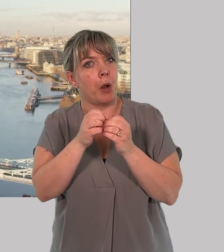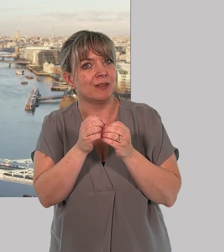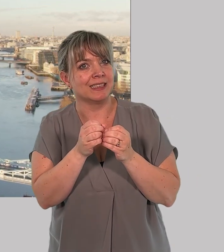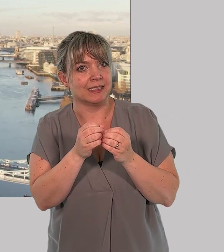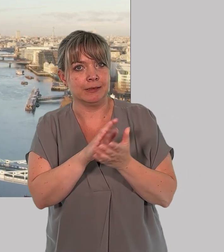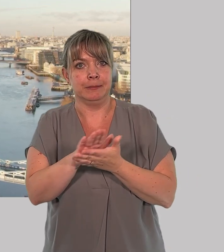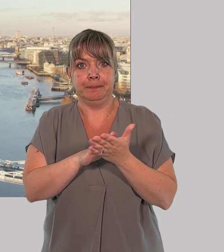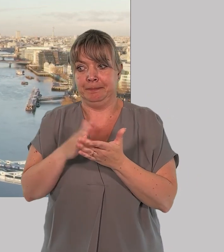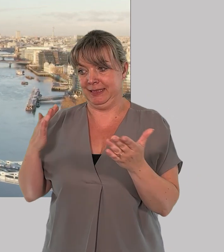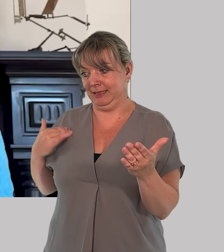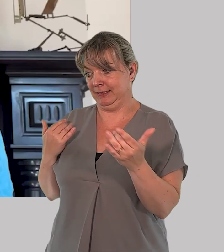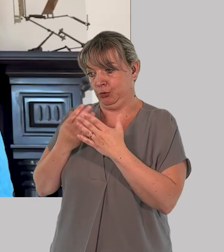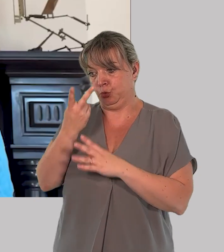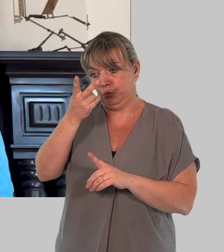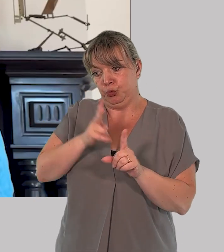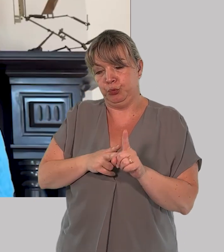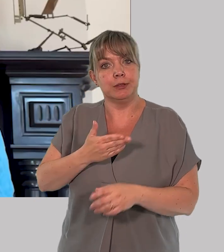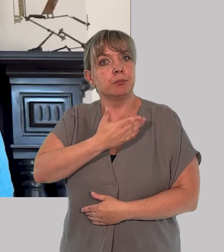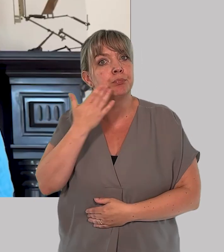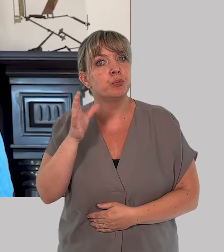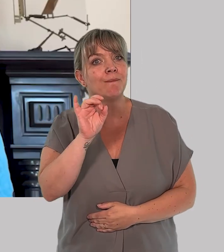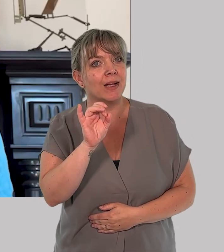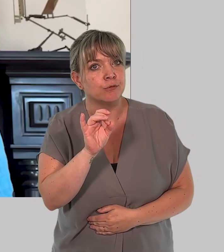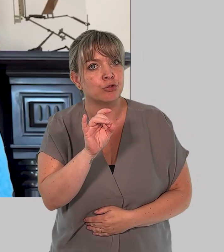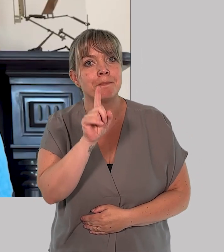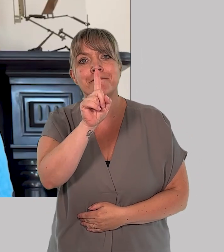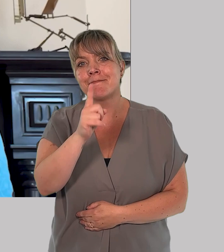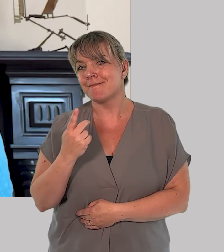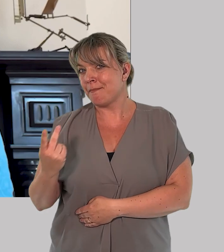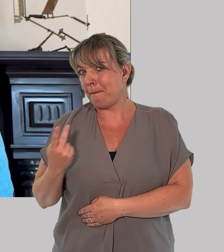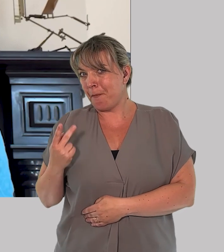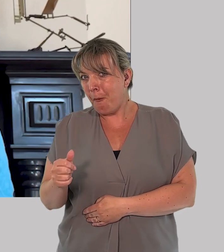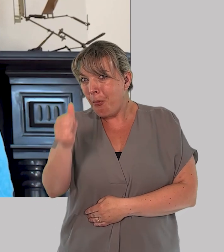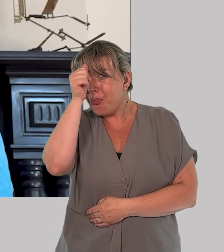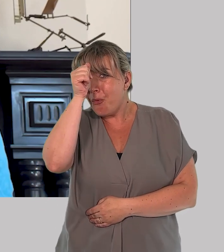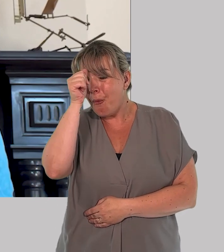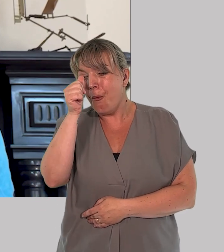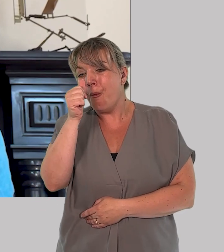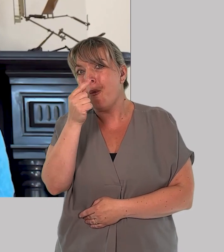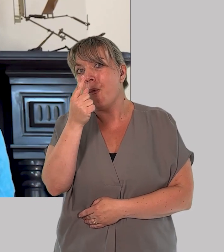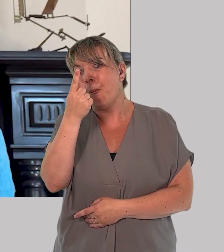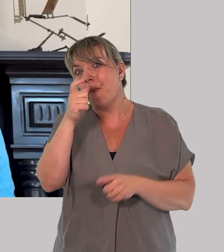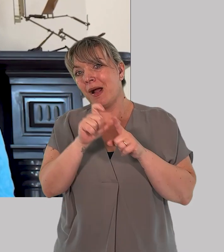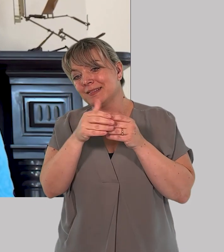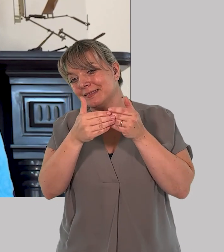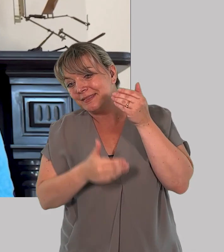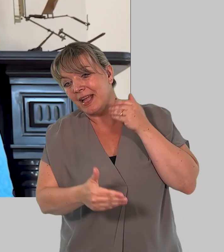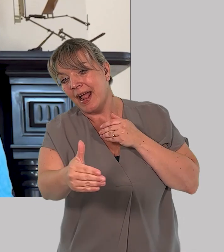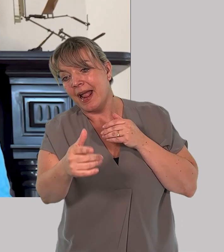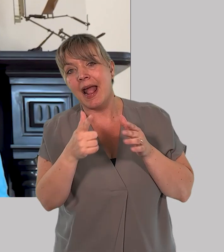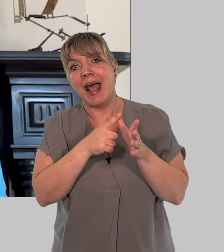But we both know one day these antibiotics, too, will stop working. So it was the reason why I was